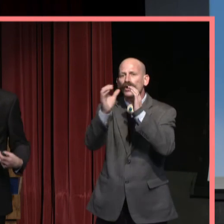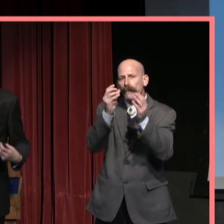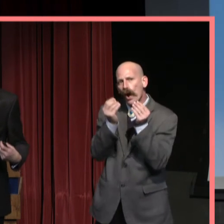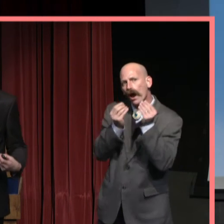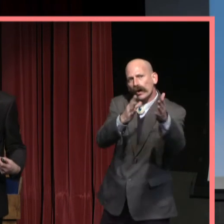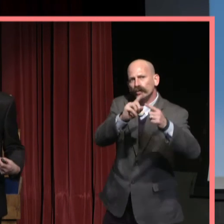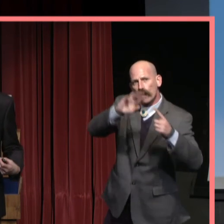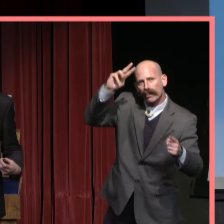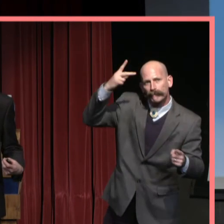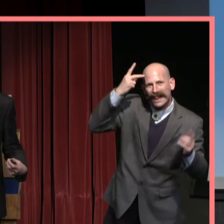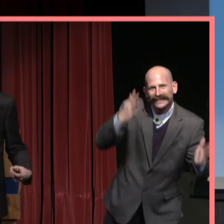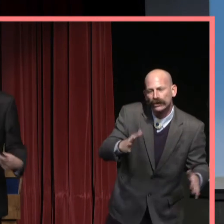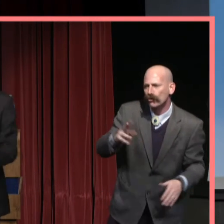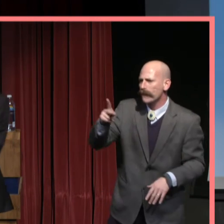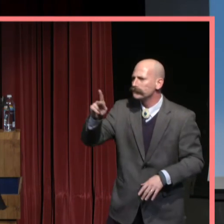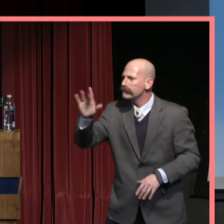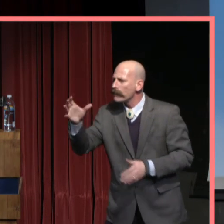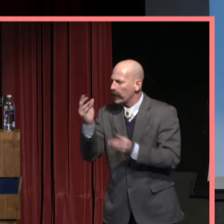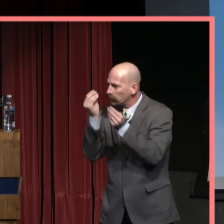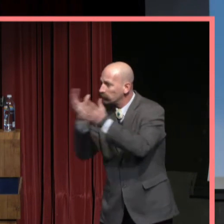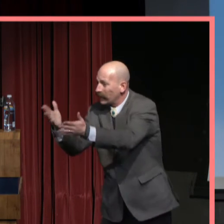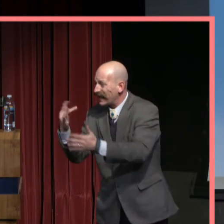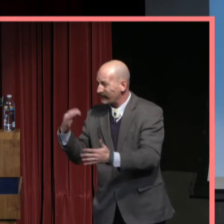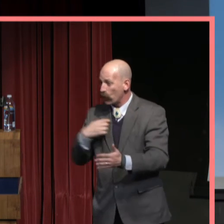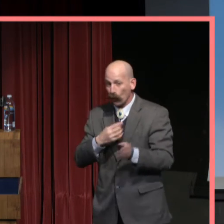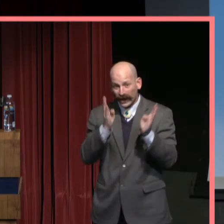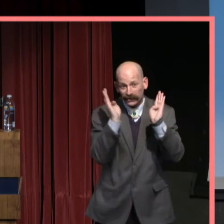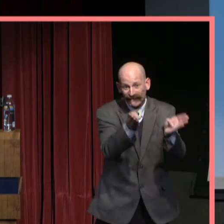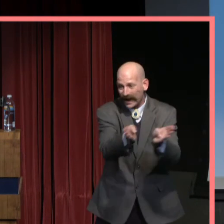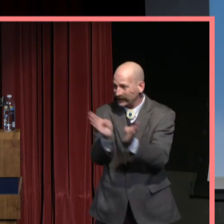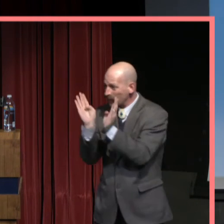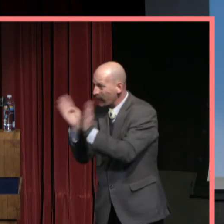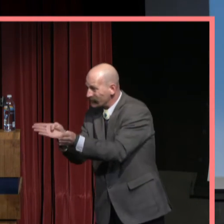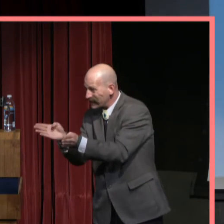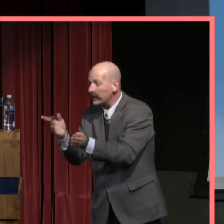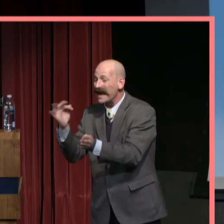If the public believe in climate change, they will put pressure on their politicians and the politicians will have